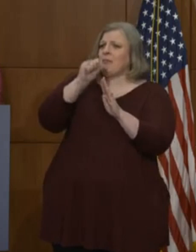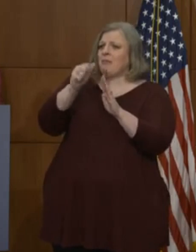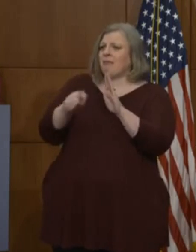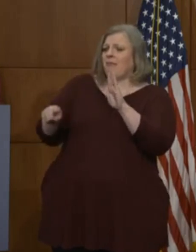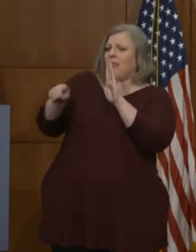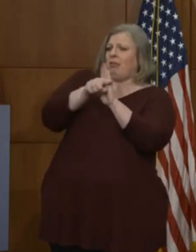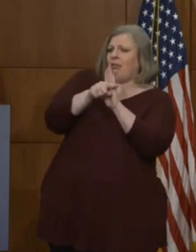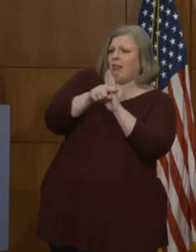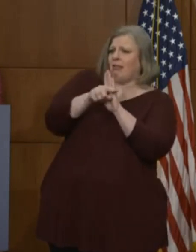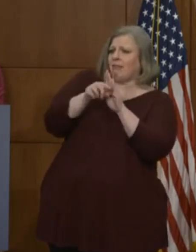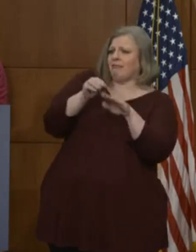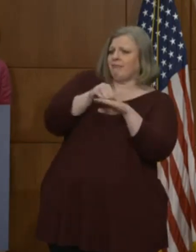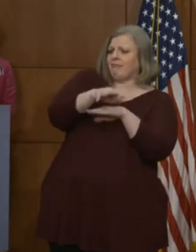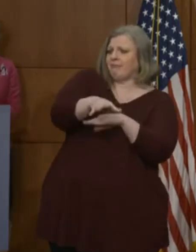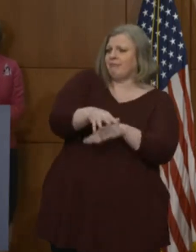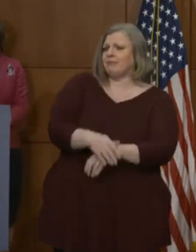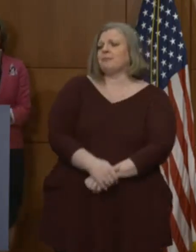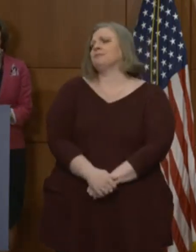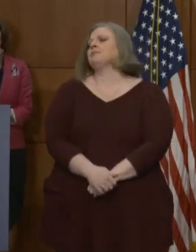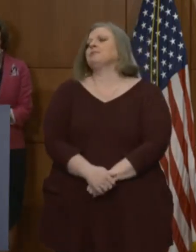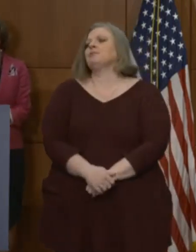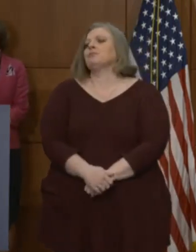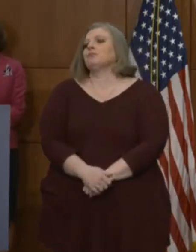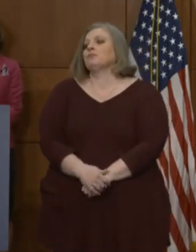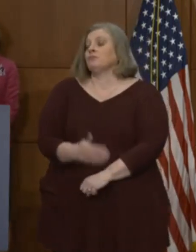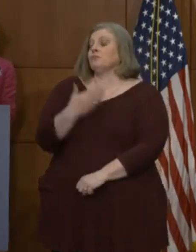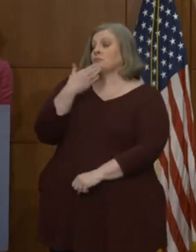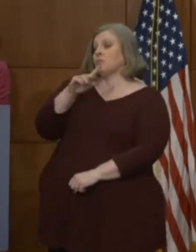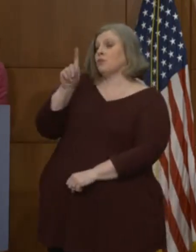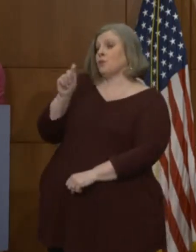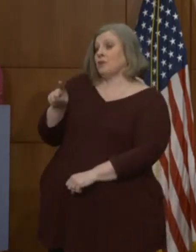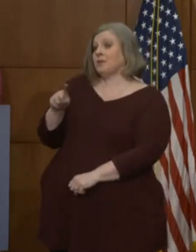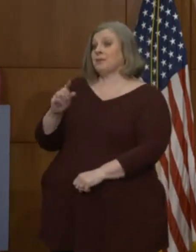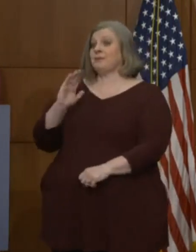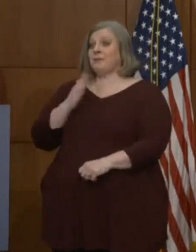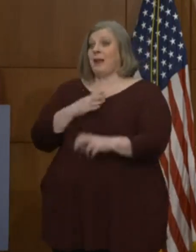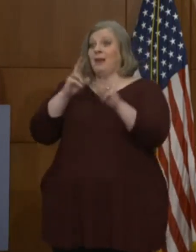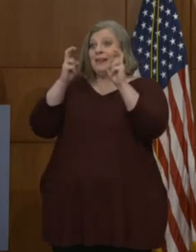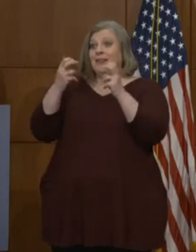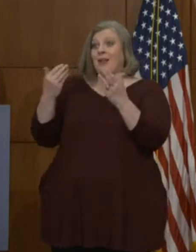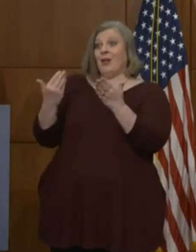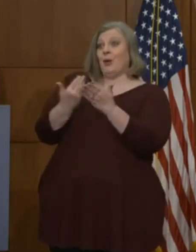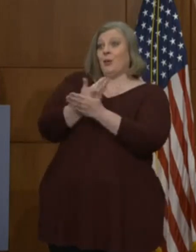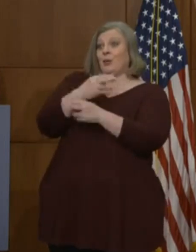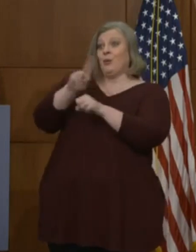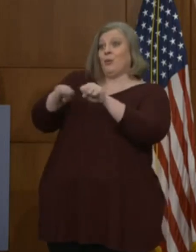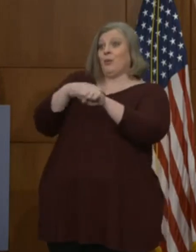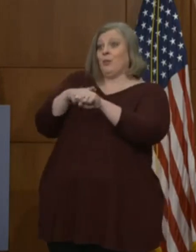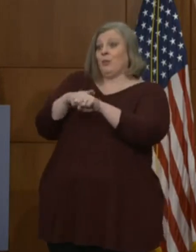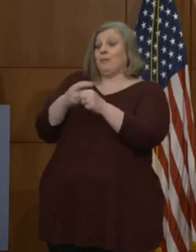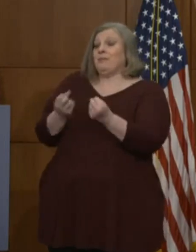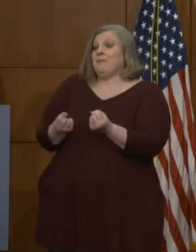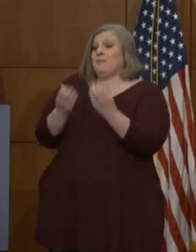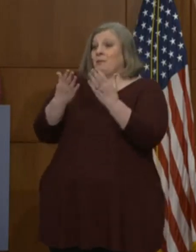THIS IS AN EXCELLENT QUESTION THE QUESTION IS AS WE GET BACK THE QUESTION IS AS WE GET BACK TO OUR NEW NORMAL IF YOU WILL TO OUR NEW NORMAL IF YOU WILL HOW MUCH WILL WE BE WORKING.